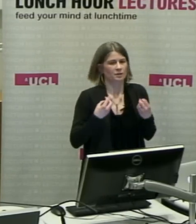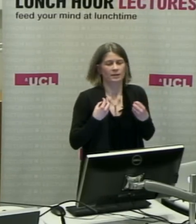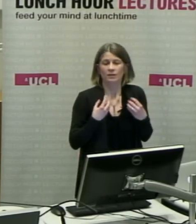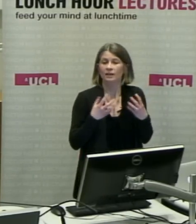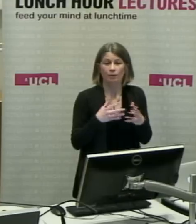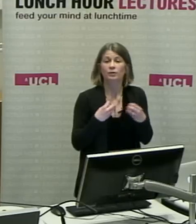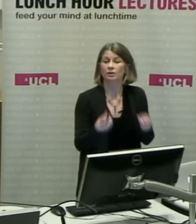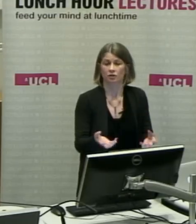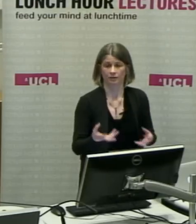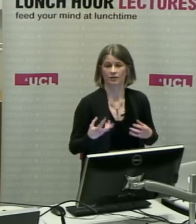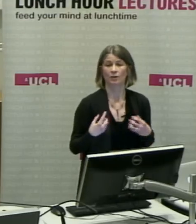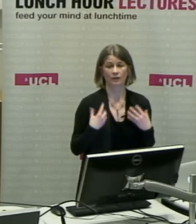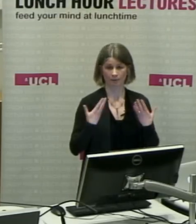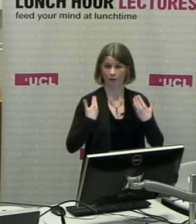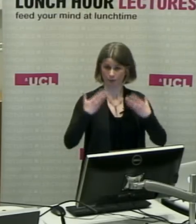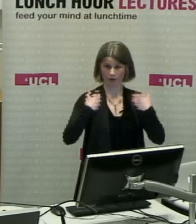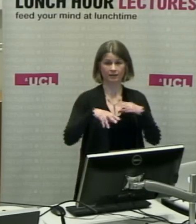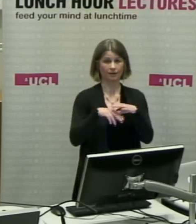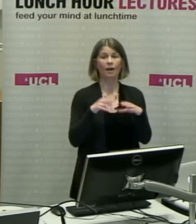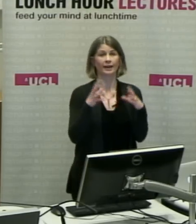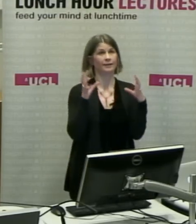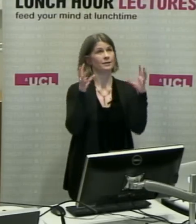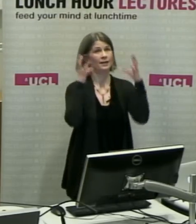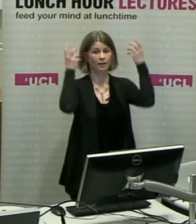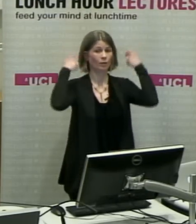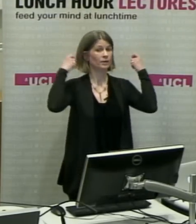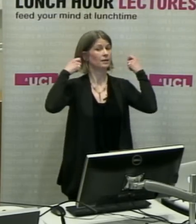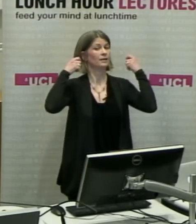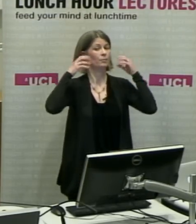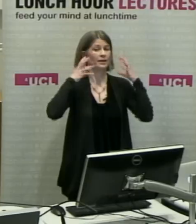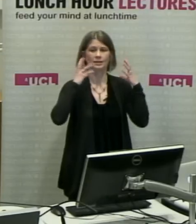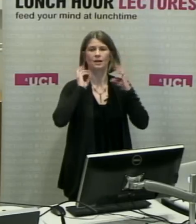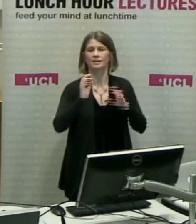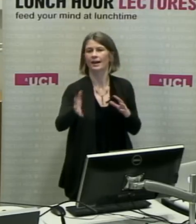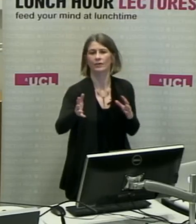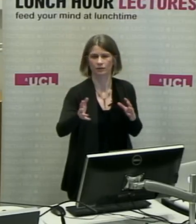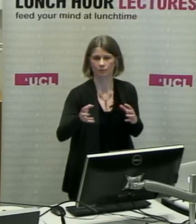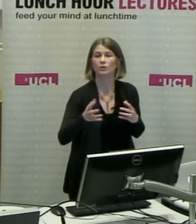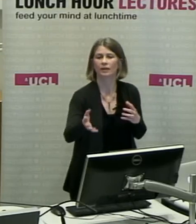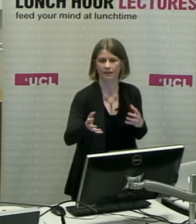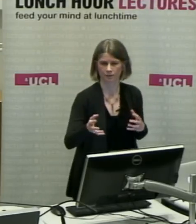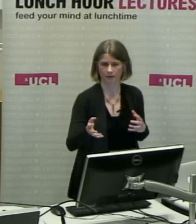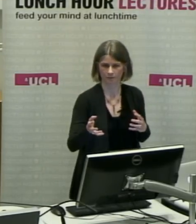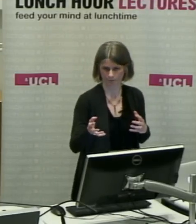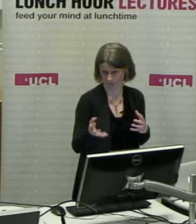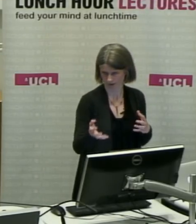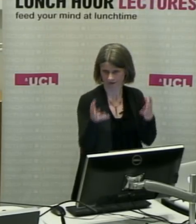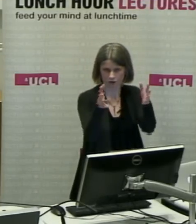there's nothing about the person in the scanner, while we are scanning their brain, deciding how then to communicate.